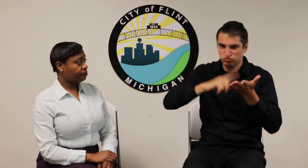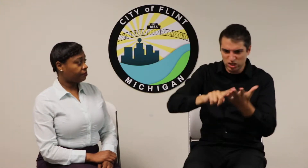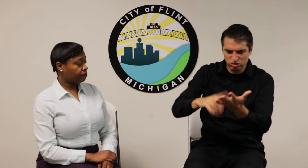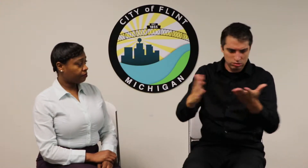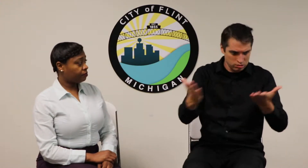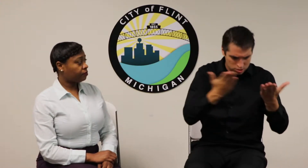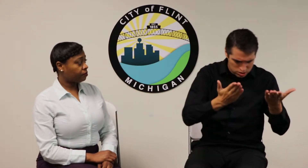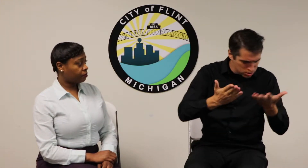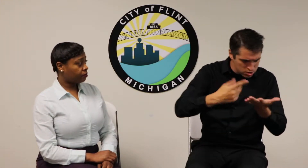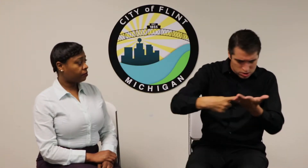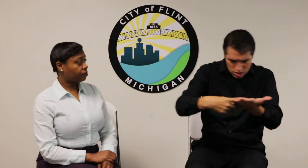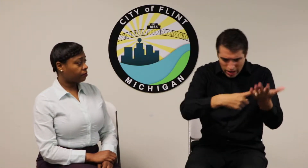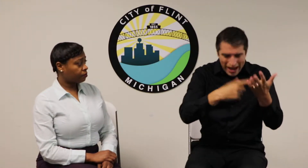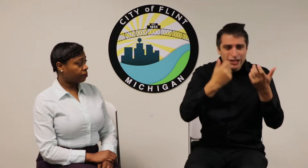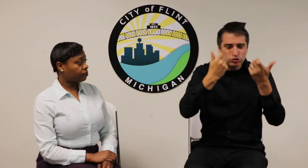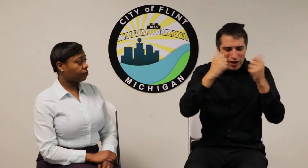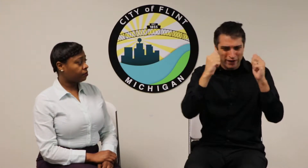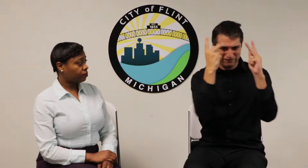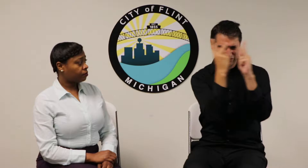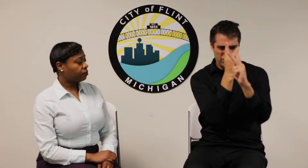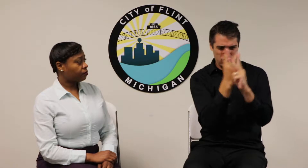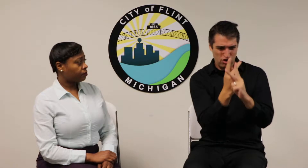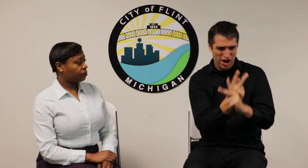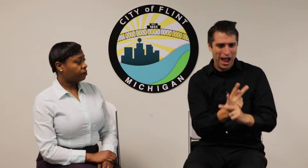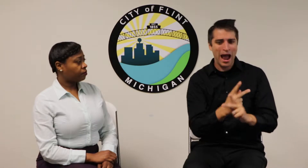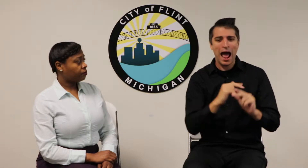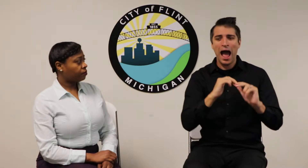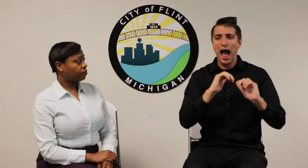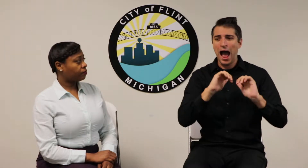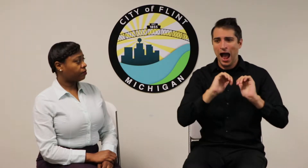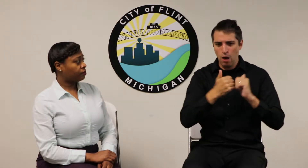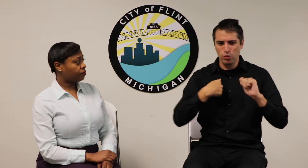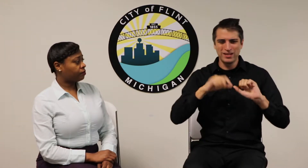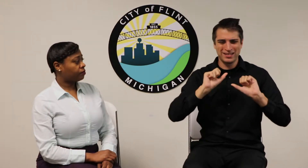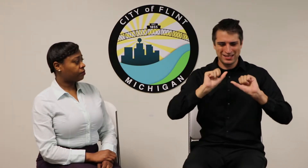translate it in a way that we can make it clear,